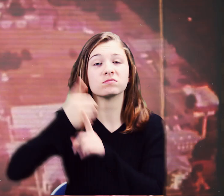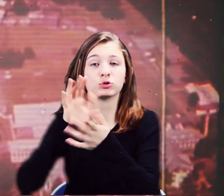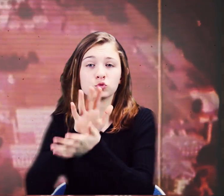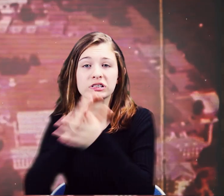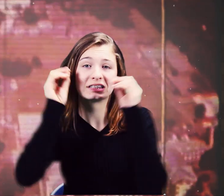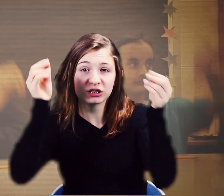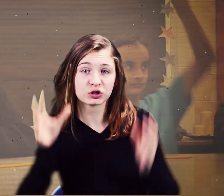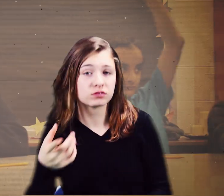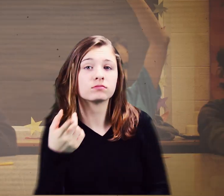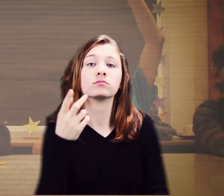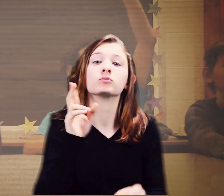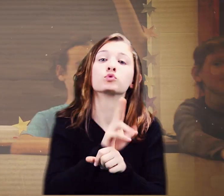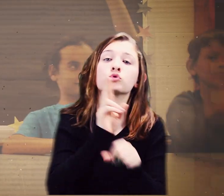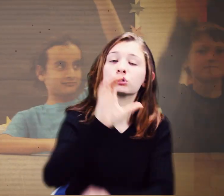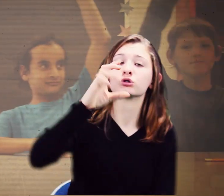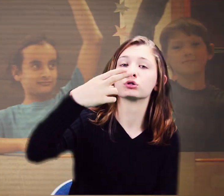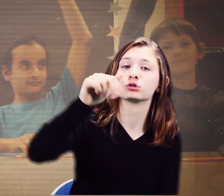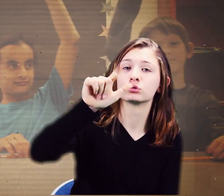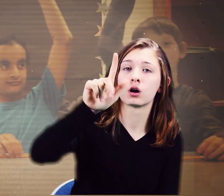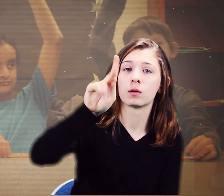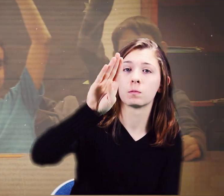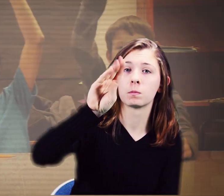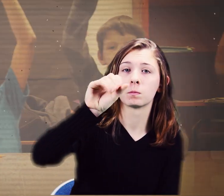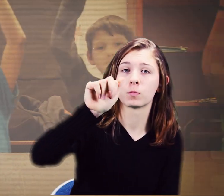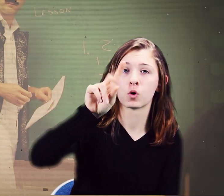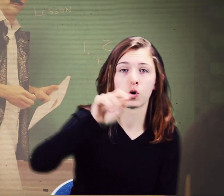taught from the front of the class using